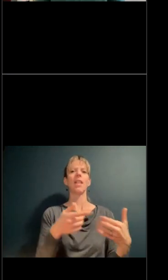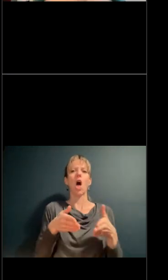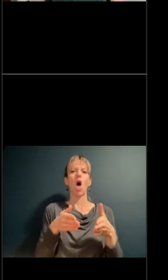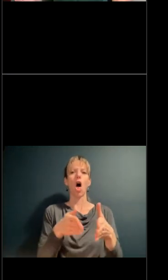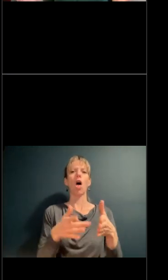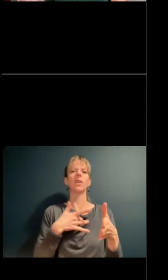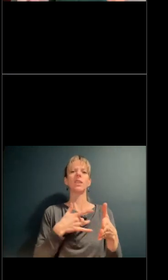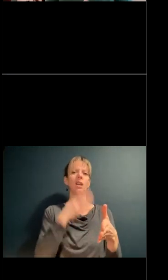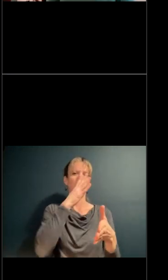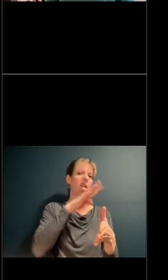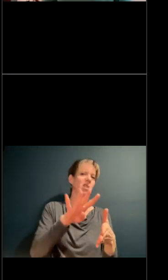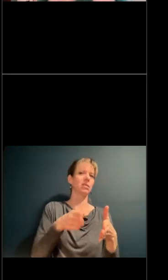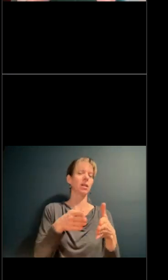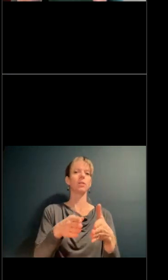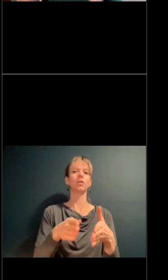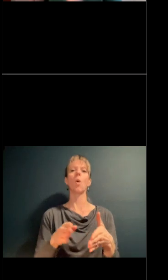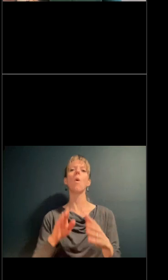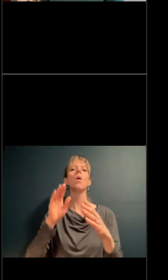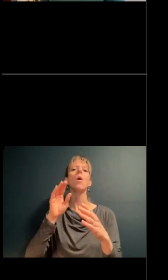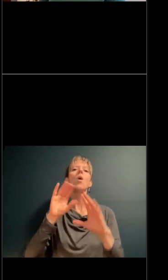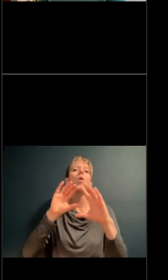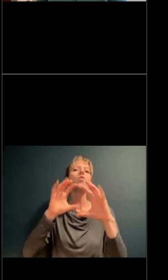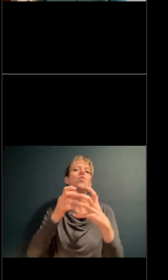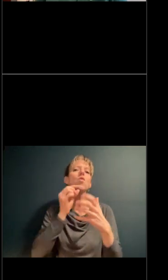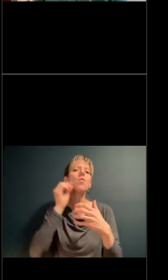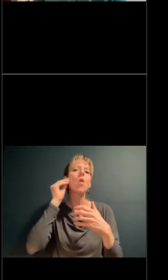Large group homes tucked in untraveled parts of town.